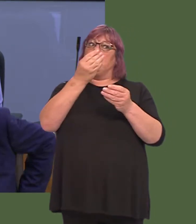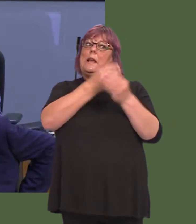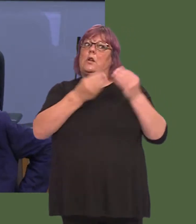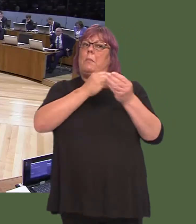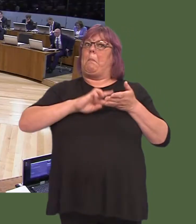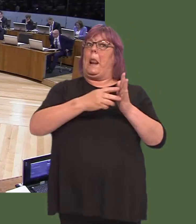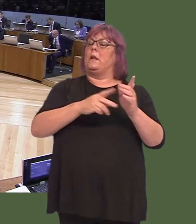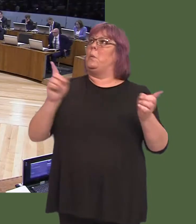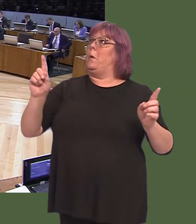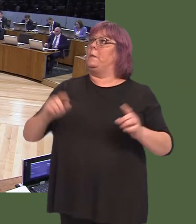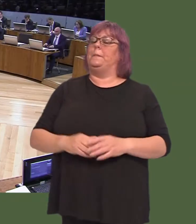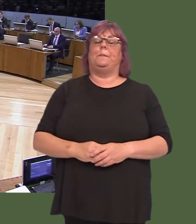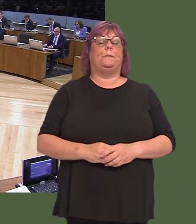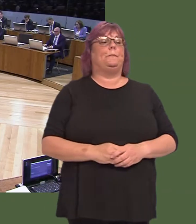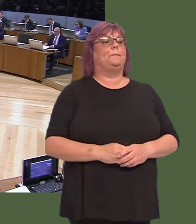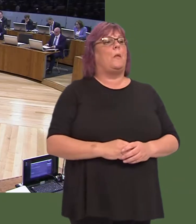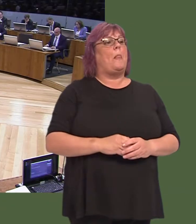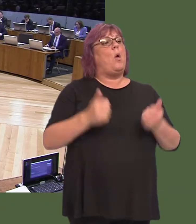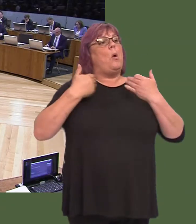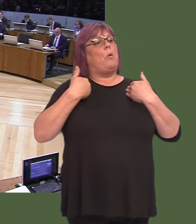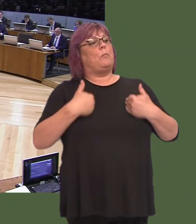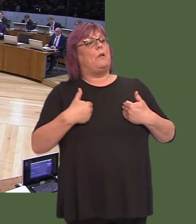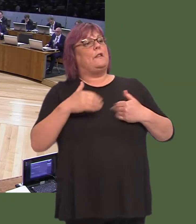OAQ52340 Carwyn Jones AM: The 'Prosperity for All'